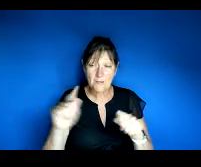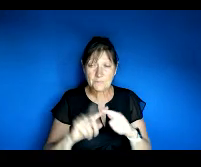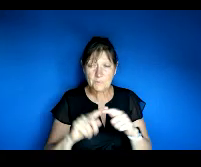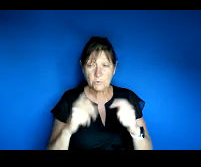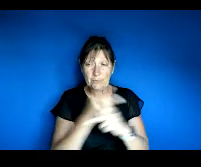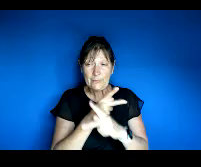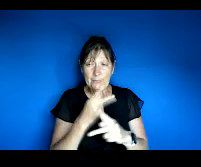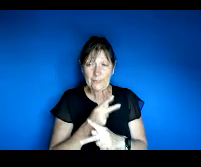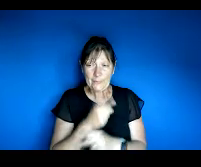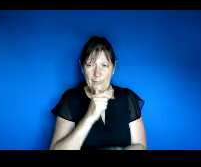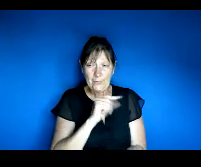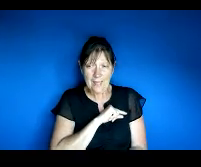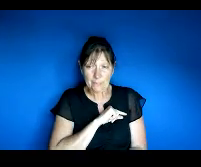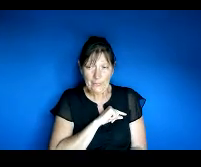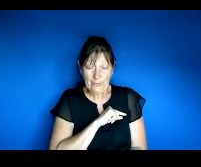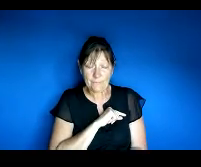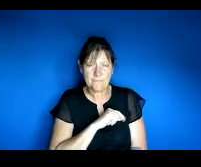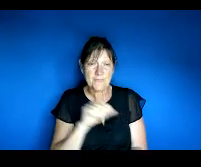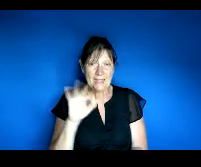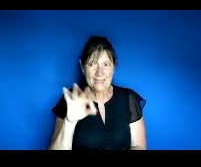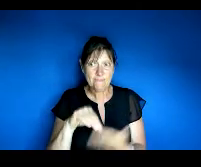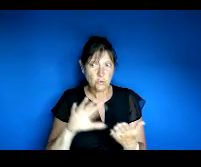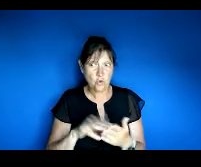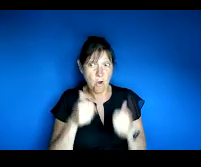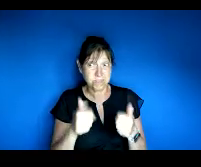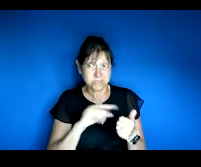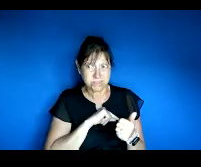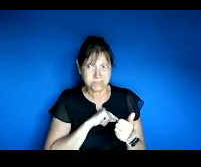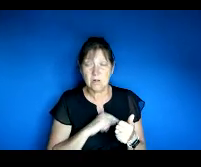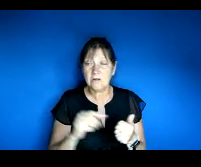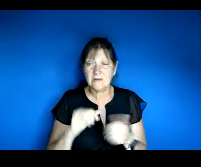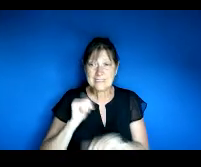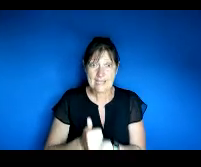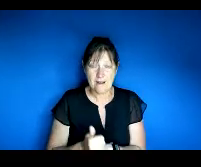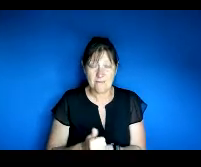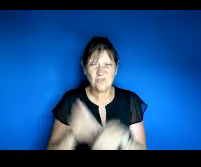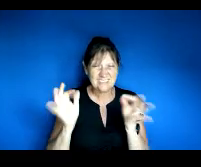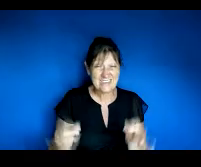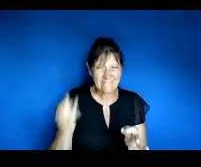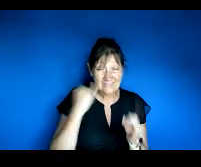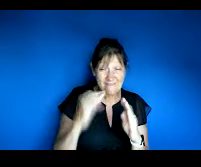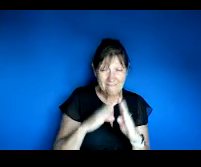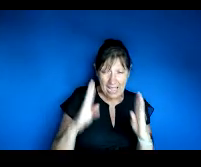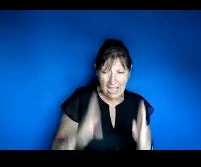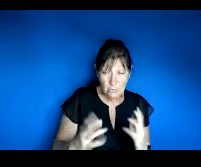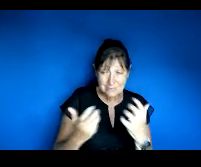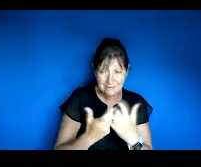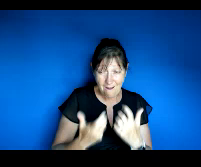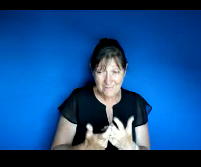and if a student's eligible, get that in place. So, definitely, if there's any folks here who haven't put in a housing request in